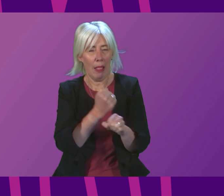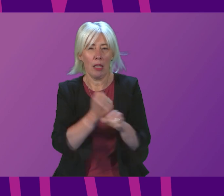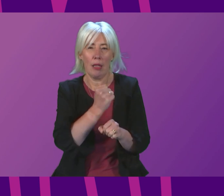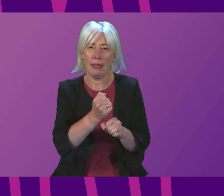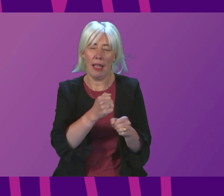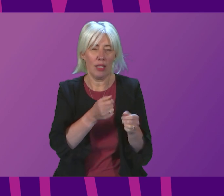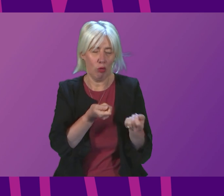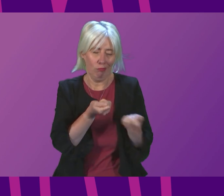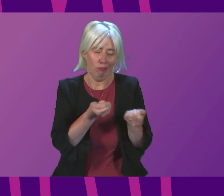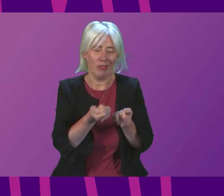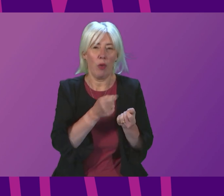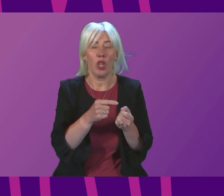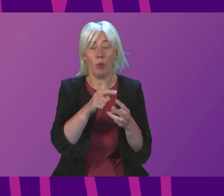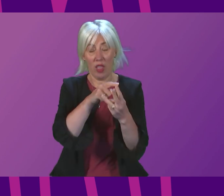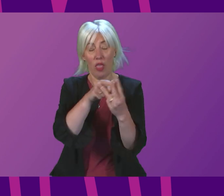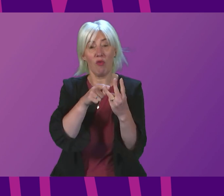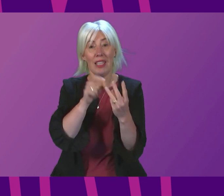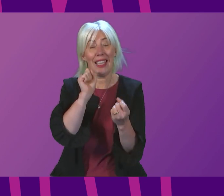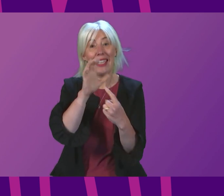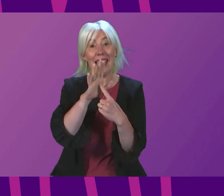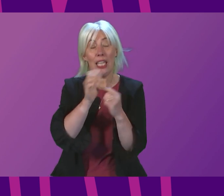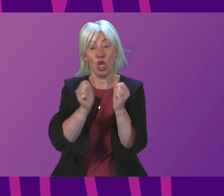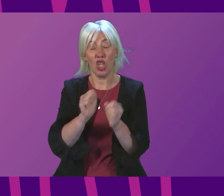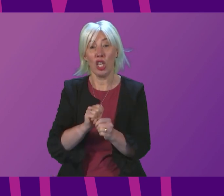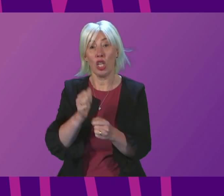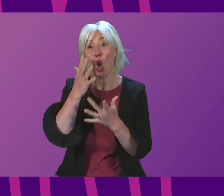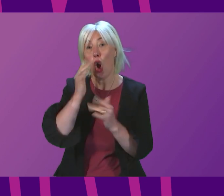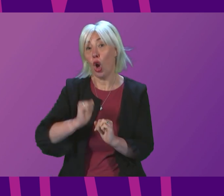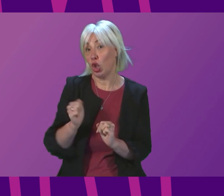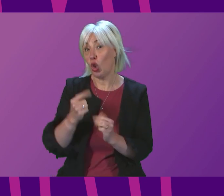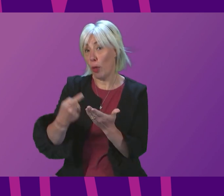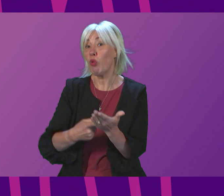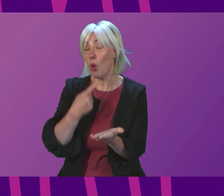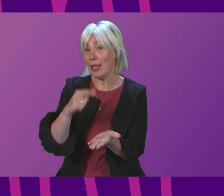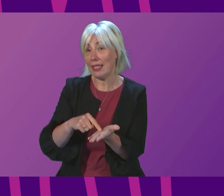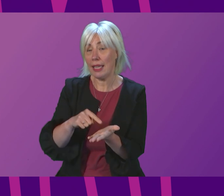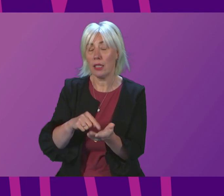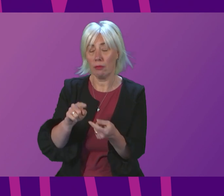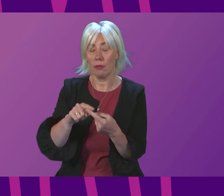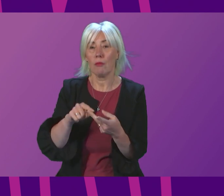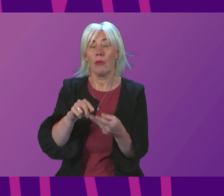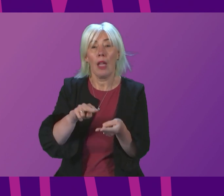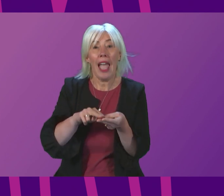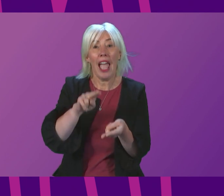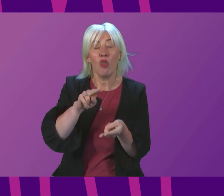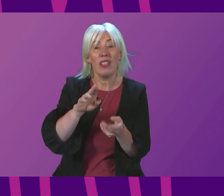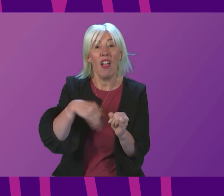Three key changes were made; they are all set out in the Audit Scotland report. They were: that there was an increase in the final payment so that more money was being